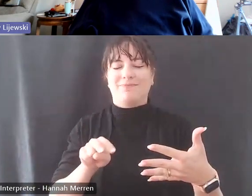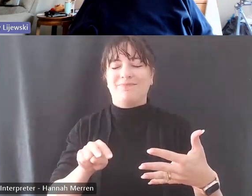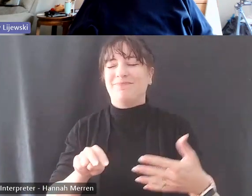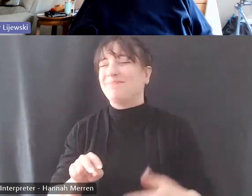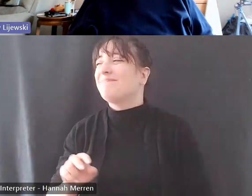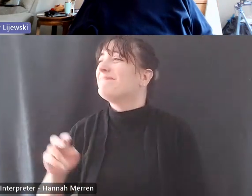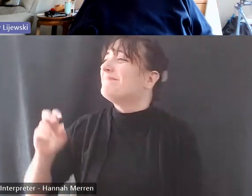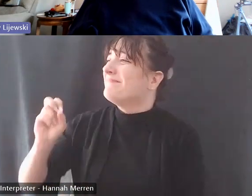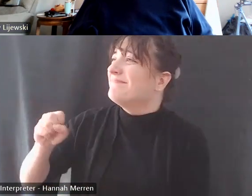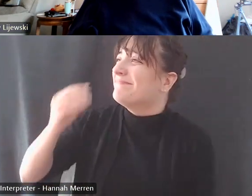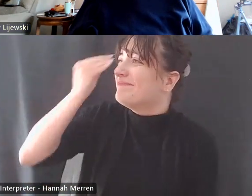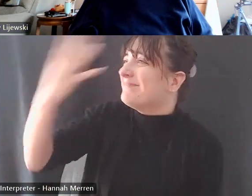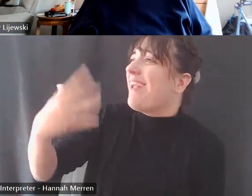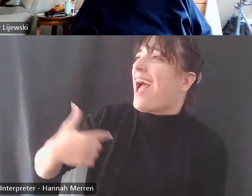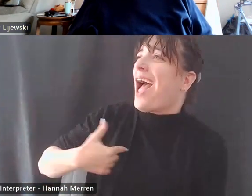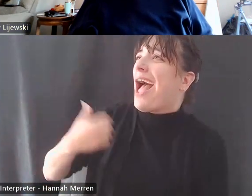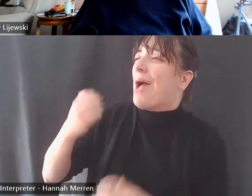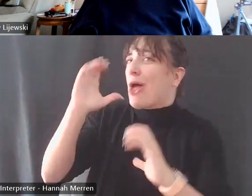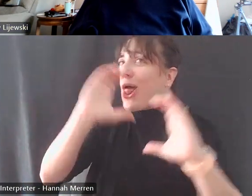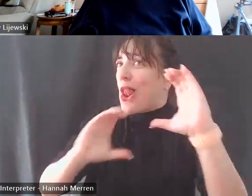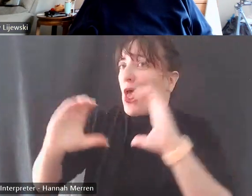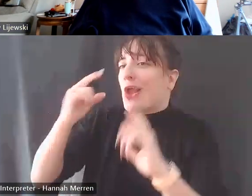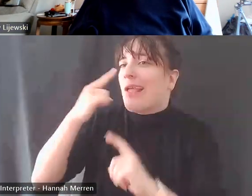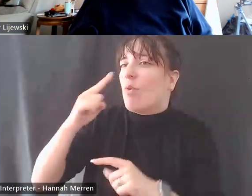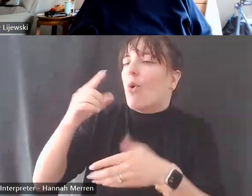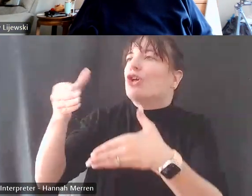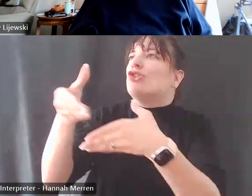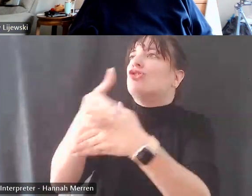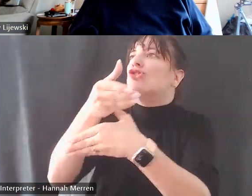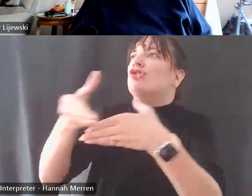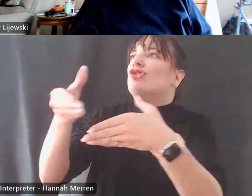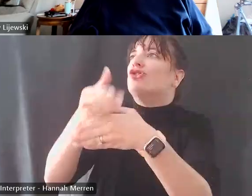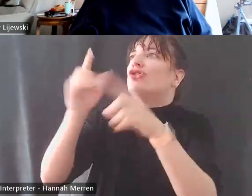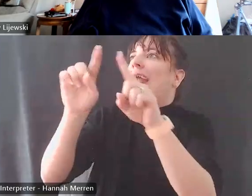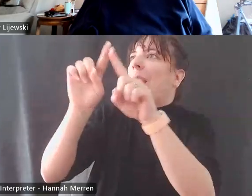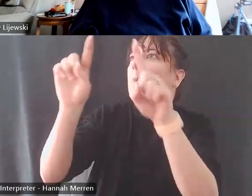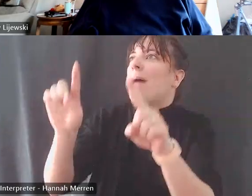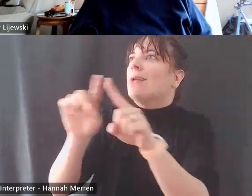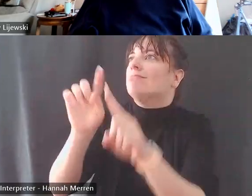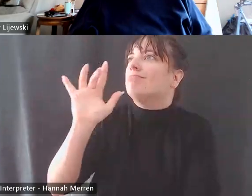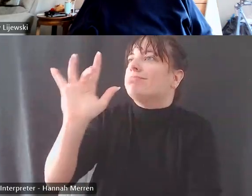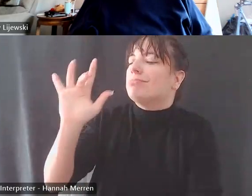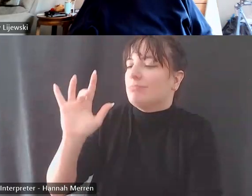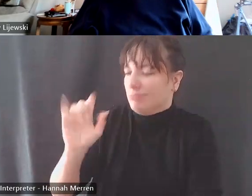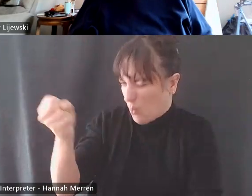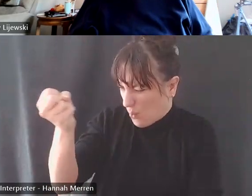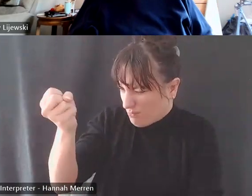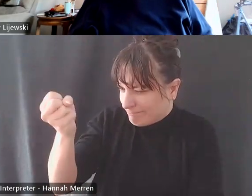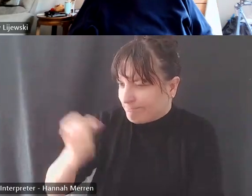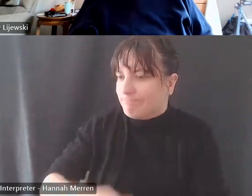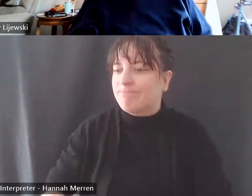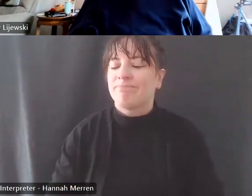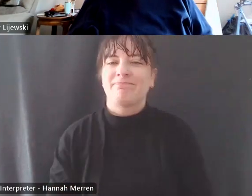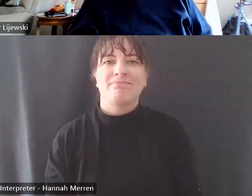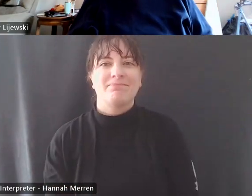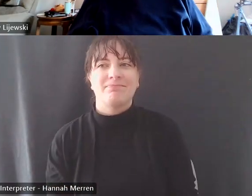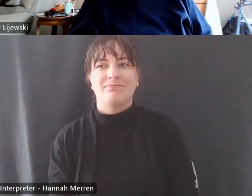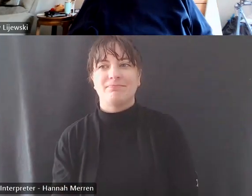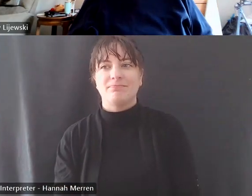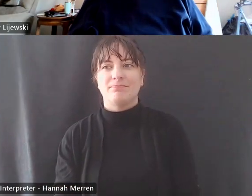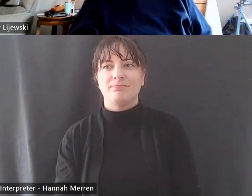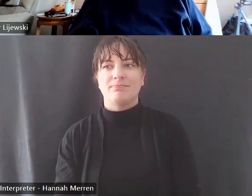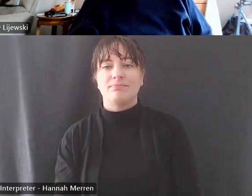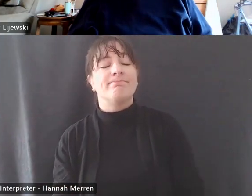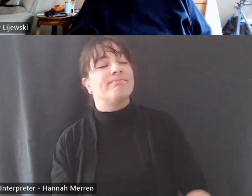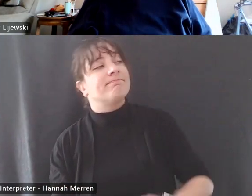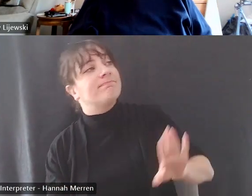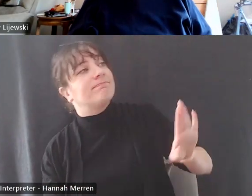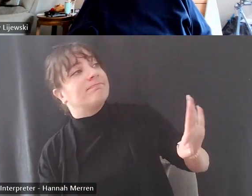That is a Control, Shift E will bring up share.